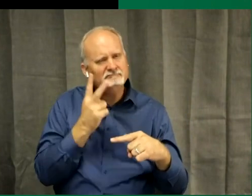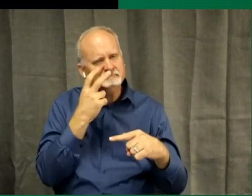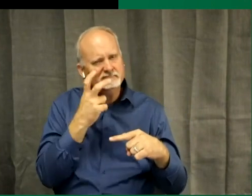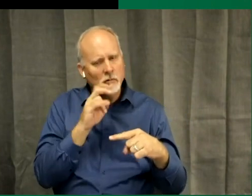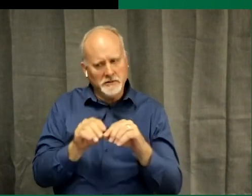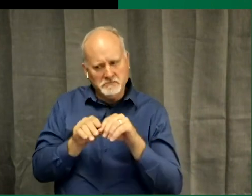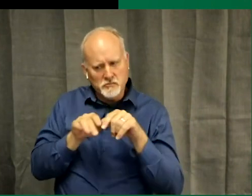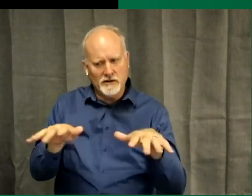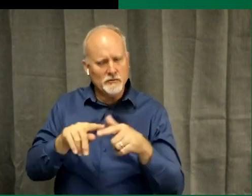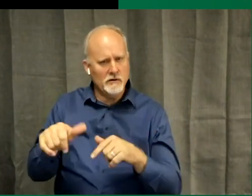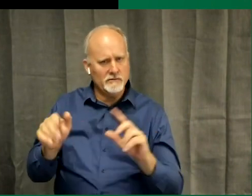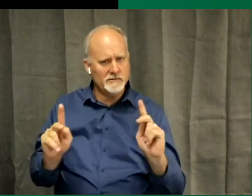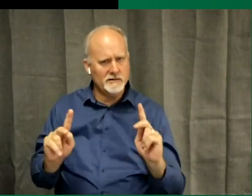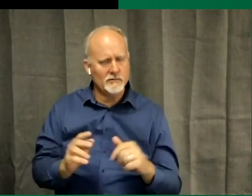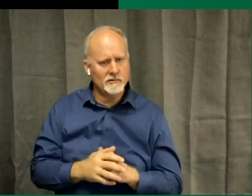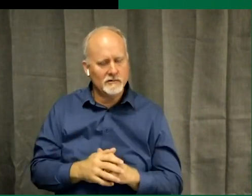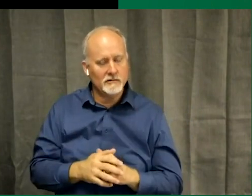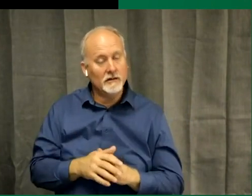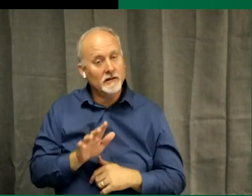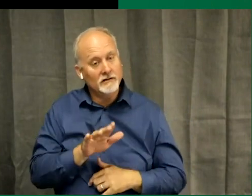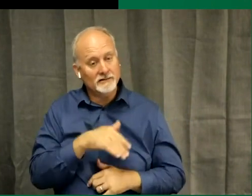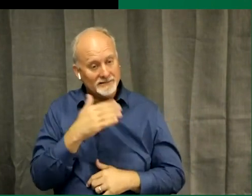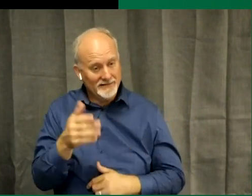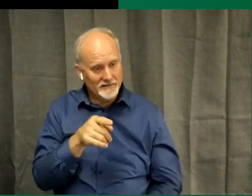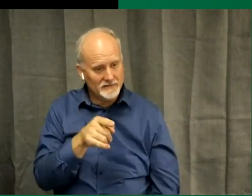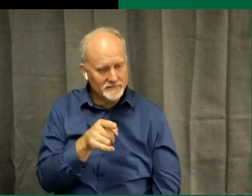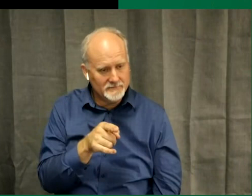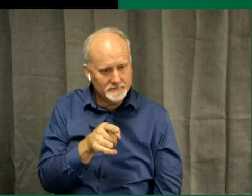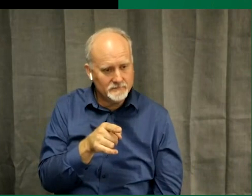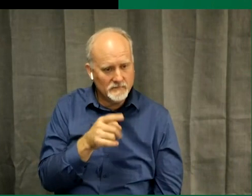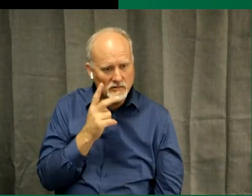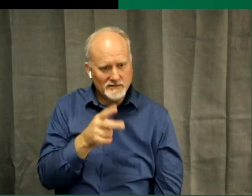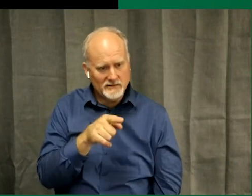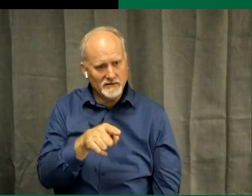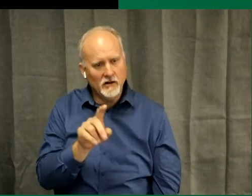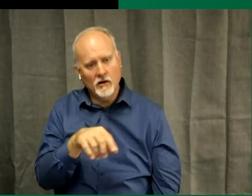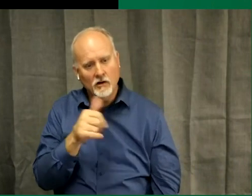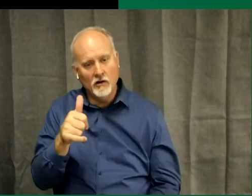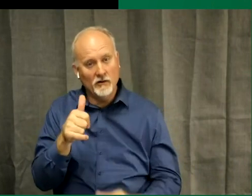it to somebody else on the other hand in the next slide you can see a rival football team awfully